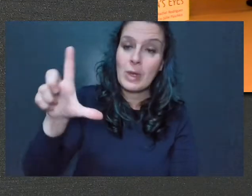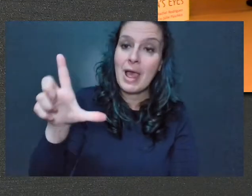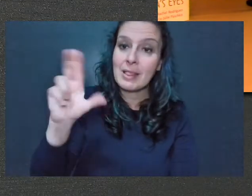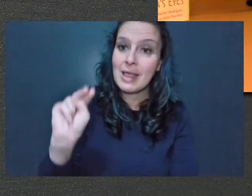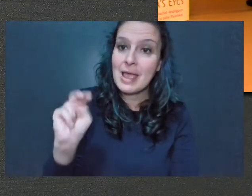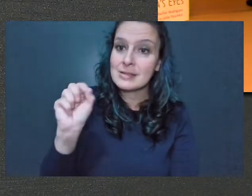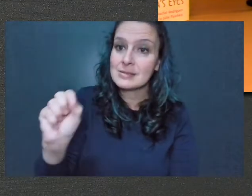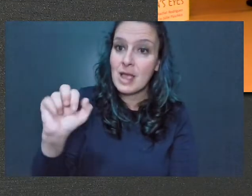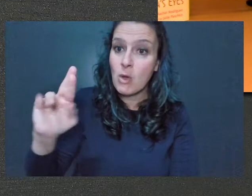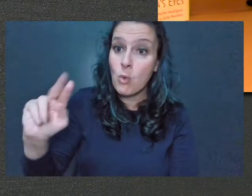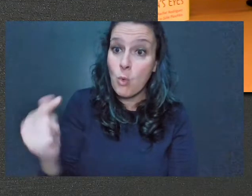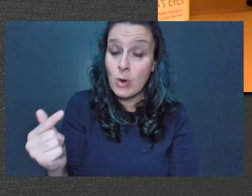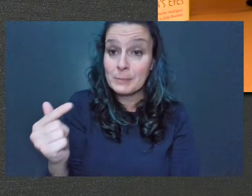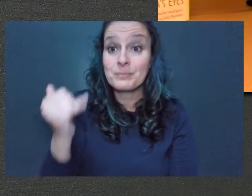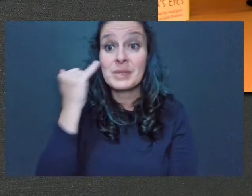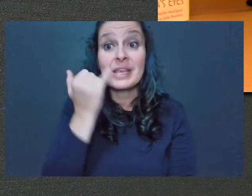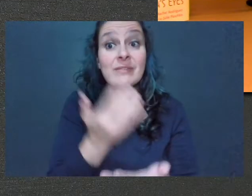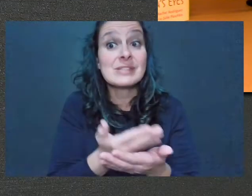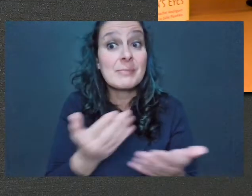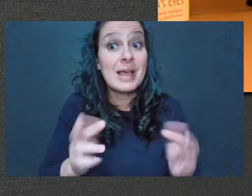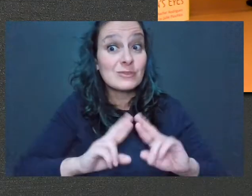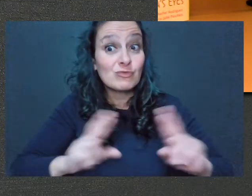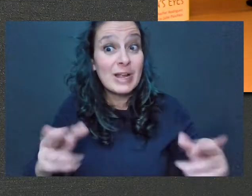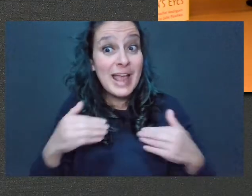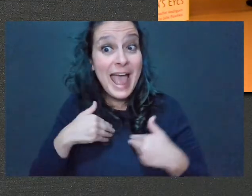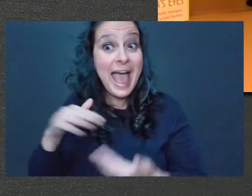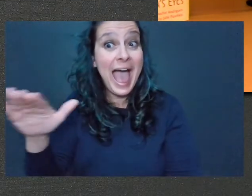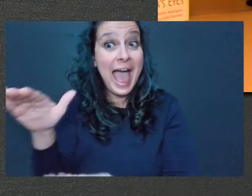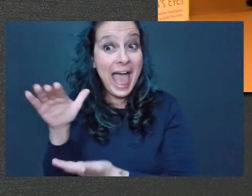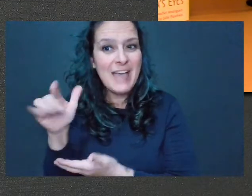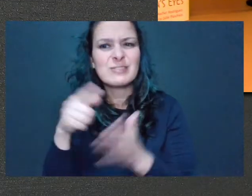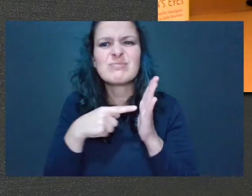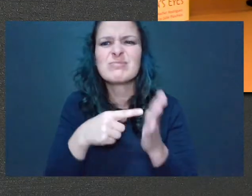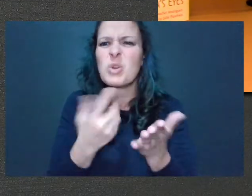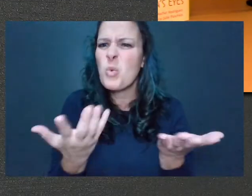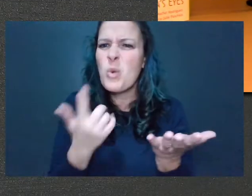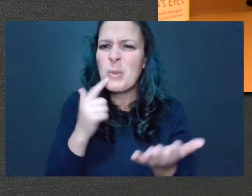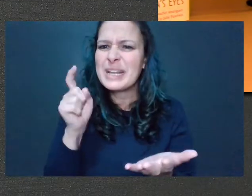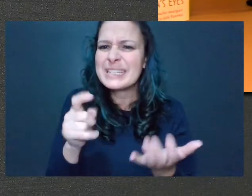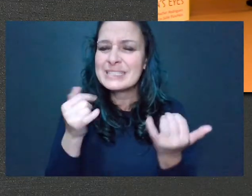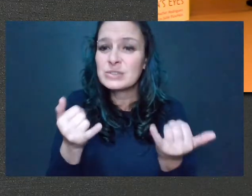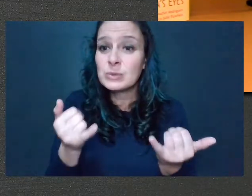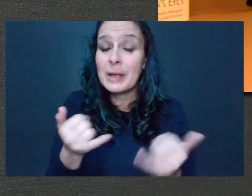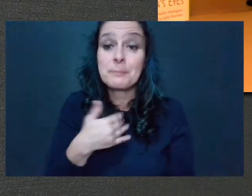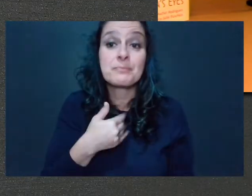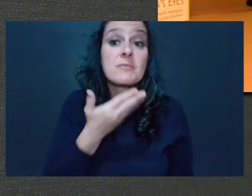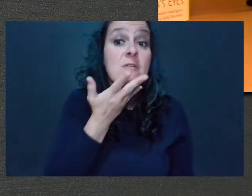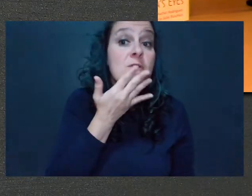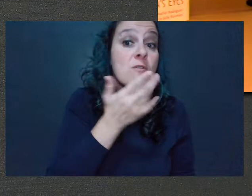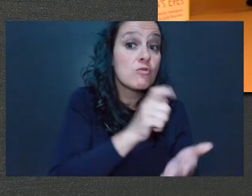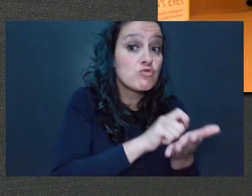But if you do have your supplies ready, let me show you what we'll need. I have some crayons,